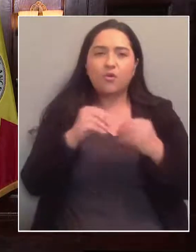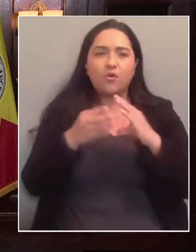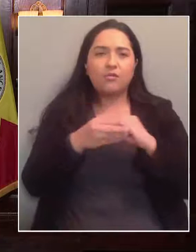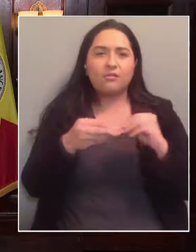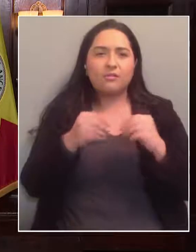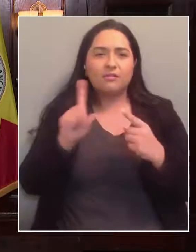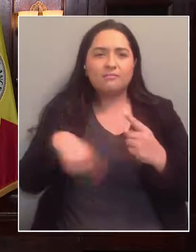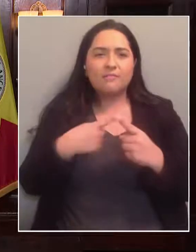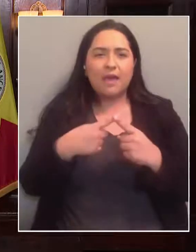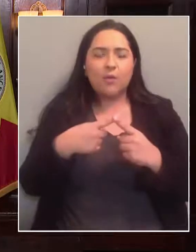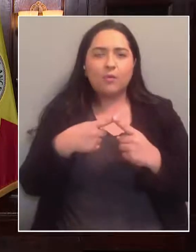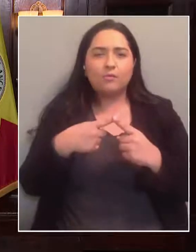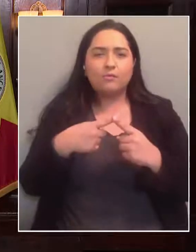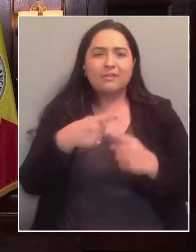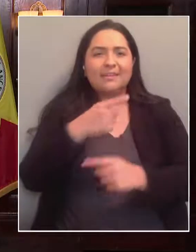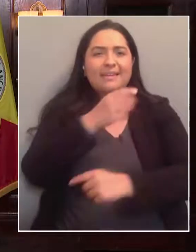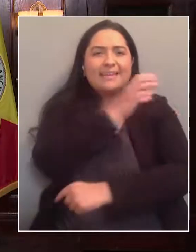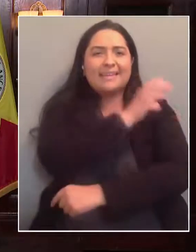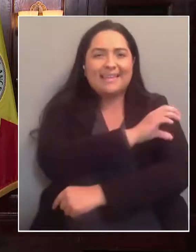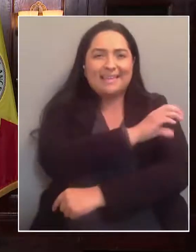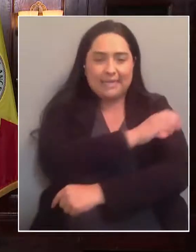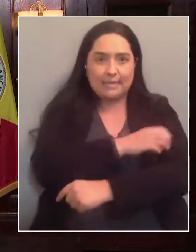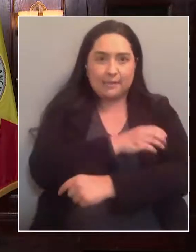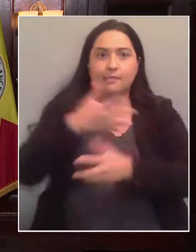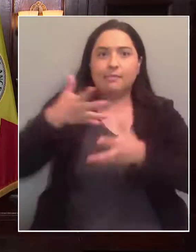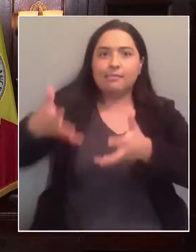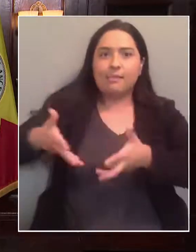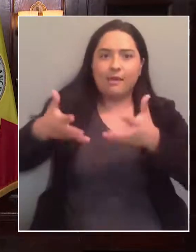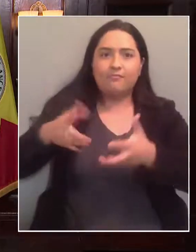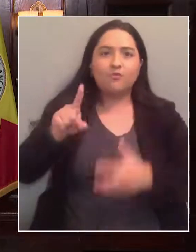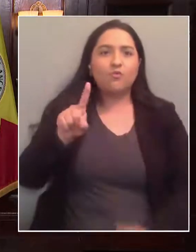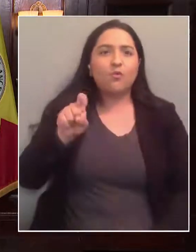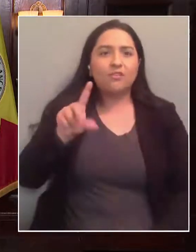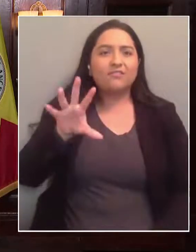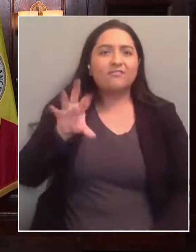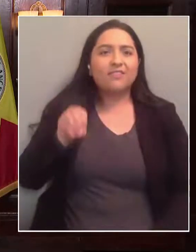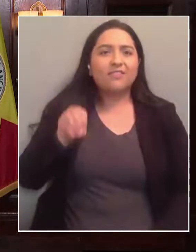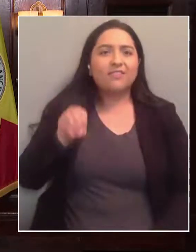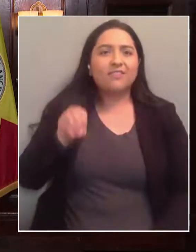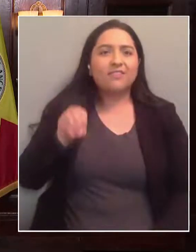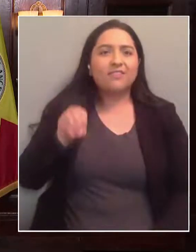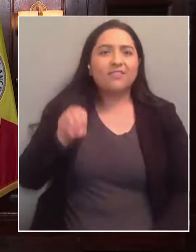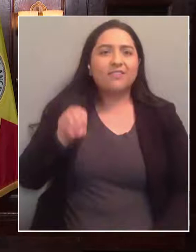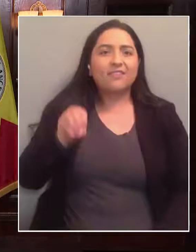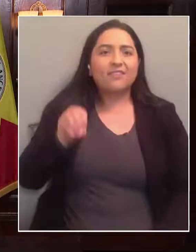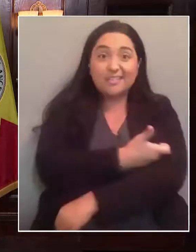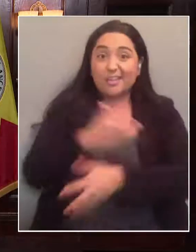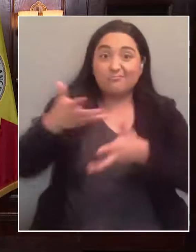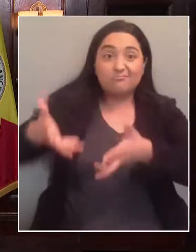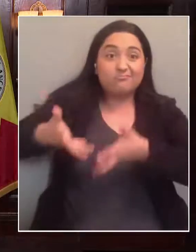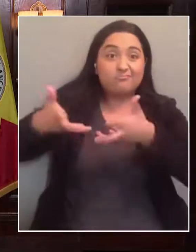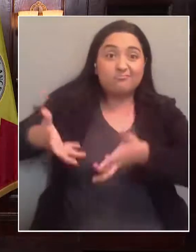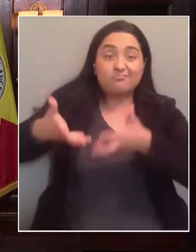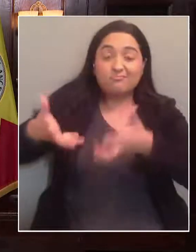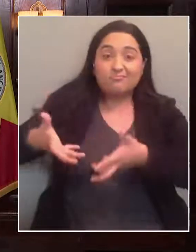AND THIRDLY, THERE WAS A STORY ABOUT A CLINIC THAT WAS LEFT TO